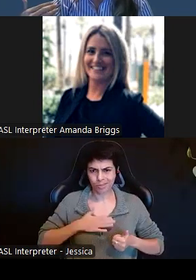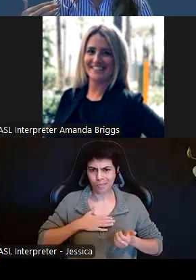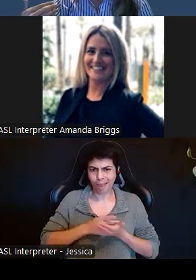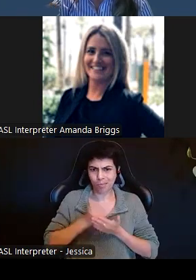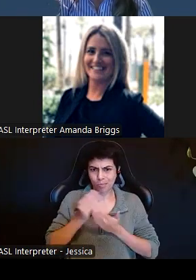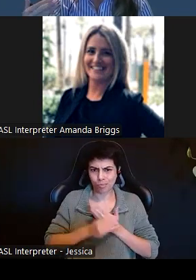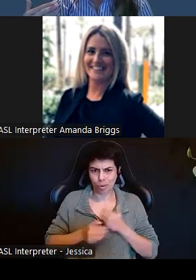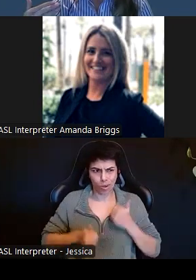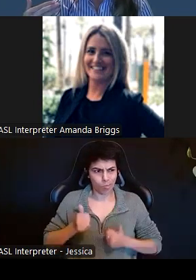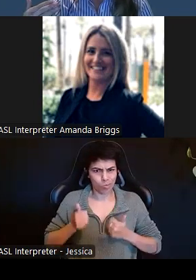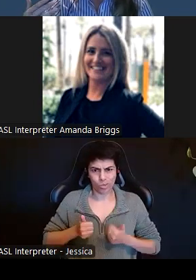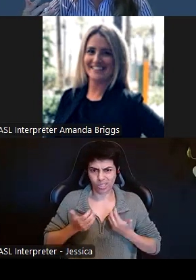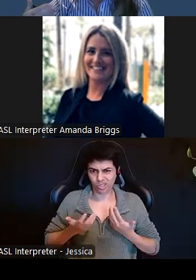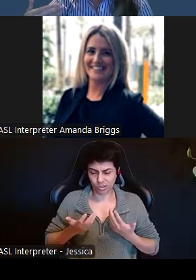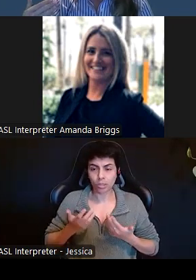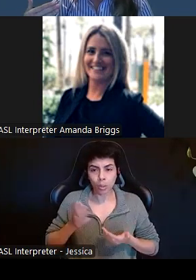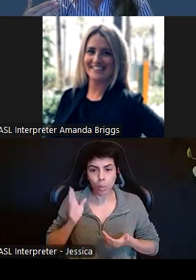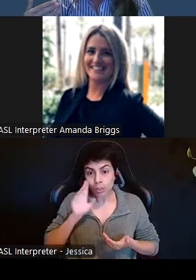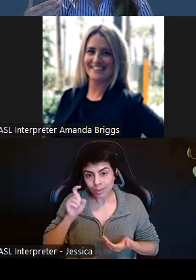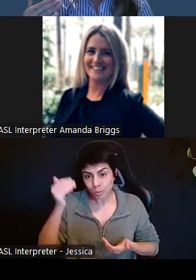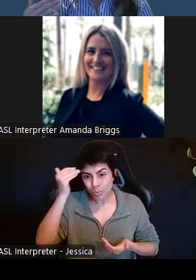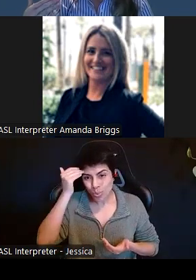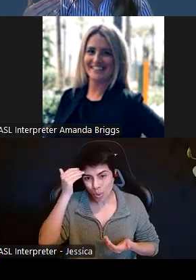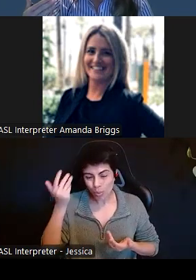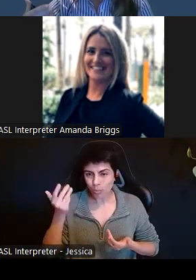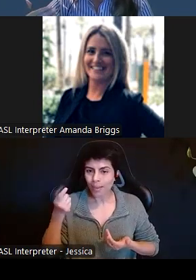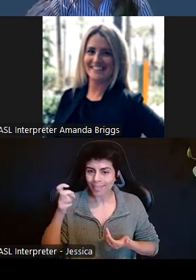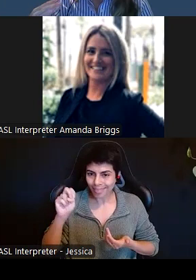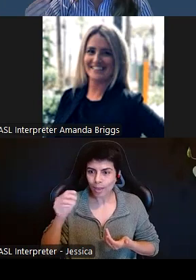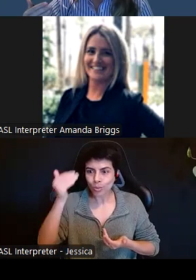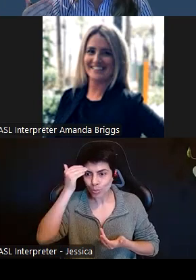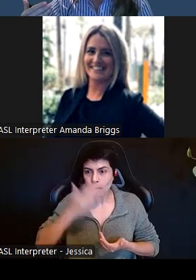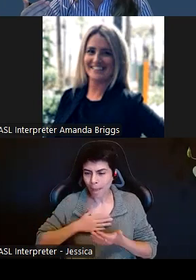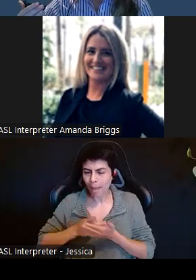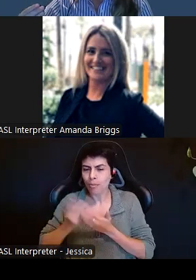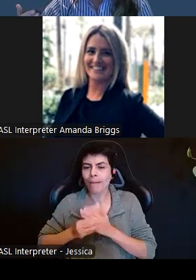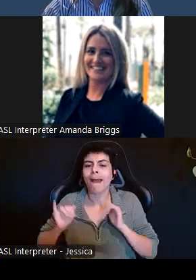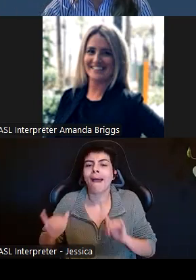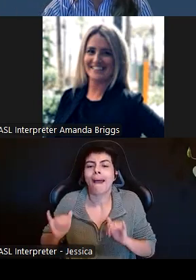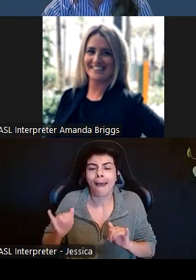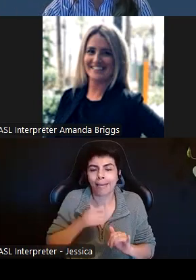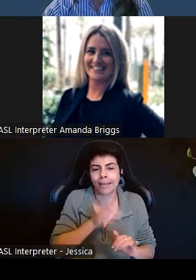because you're going to need to know that to know which of the changes, that Sabrina and I are going to discuss later apply to you.